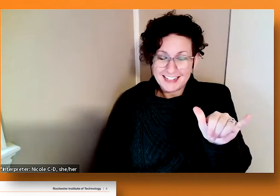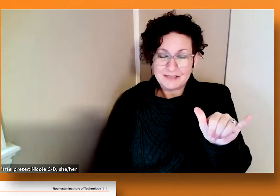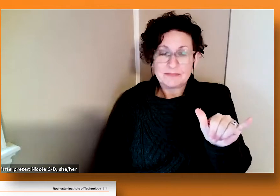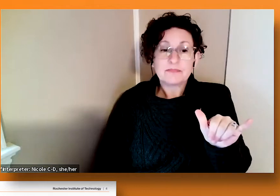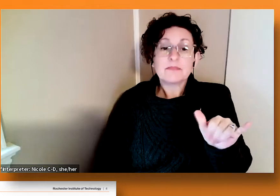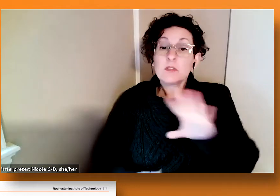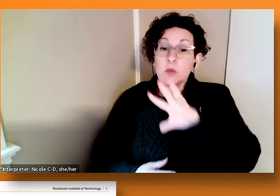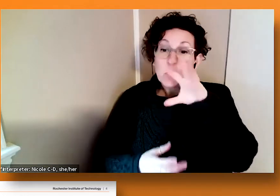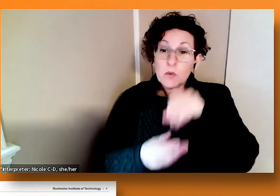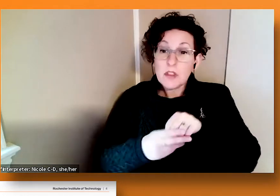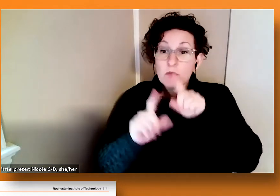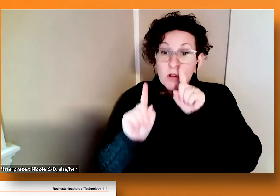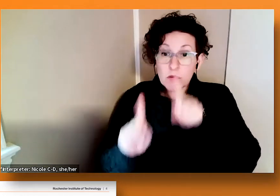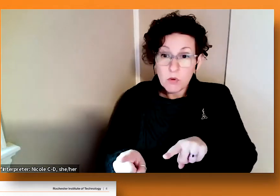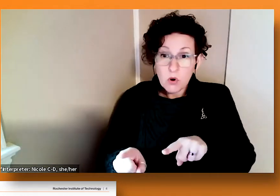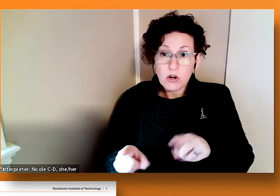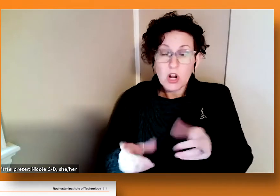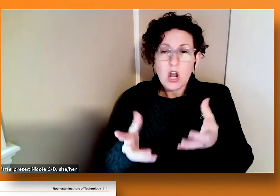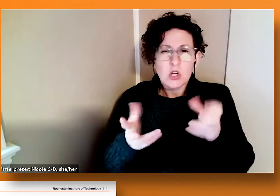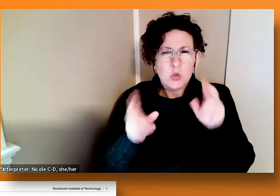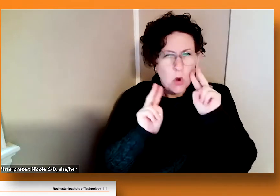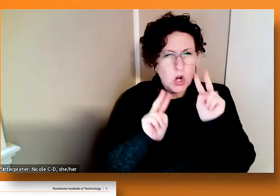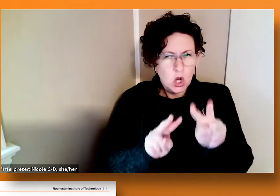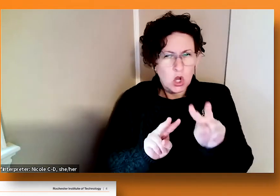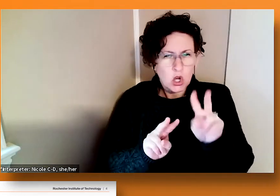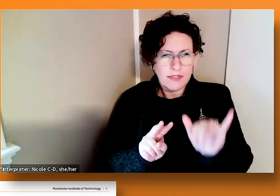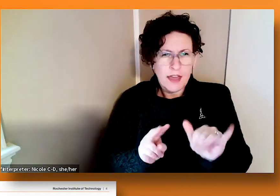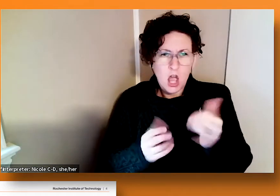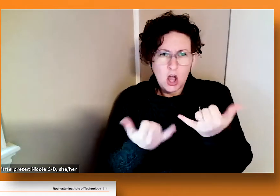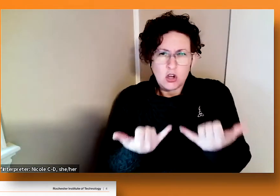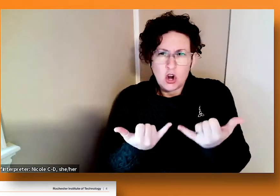And in those reports, you want to look at that column.